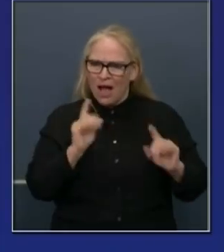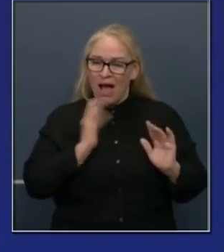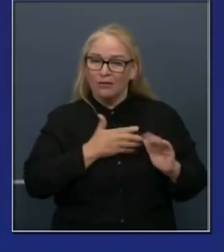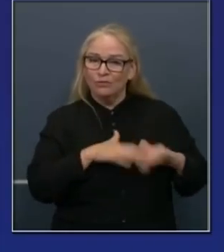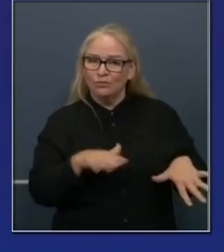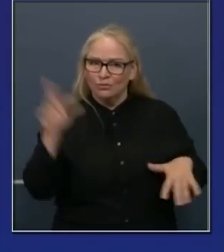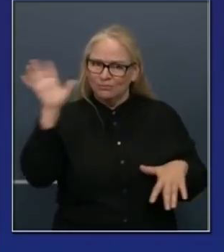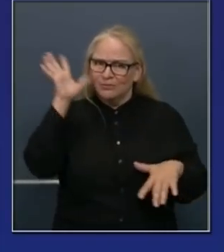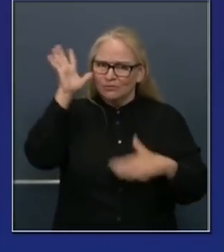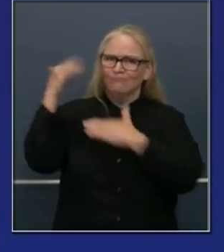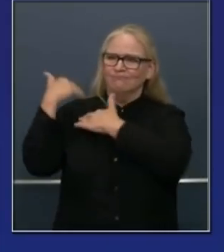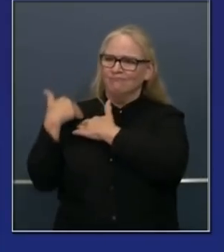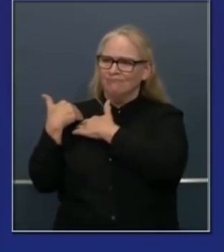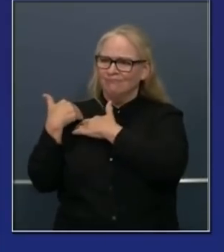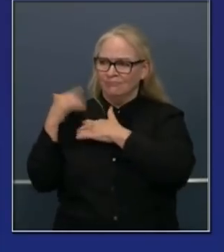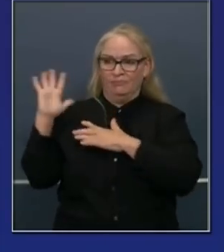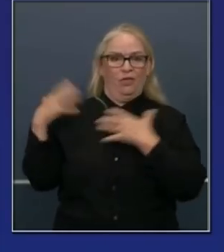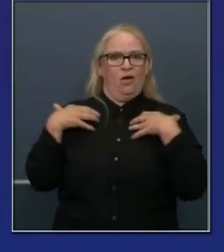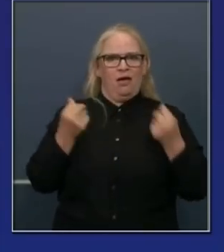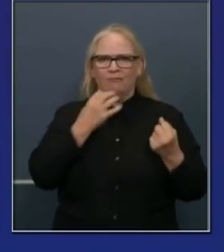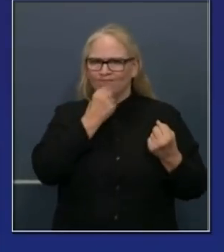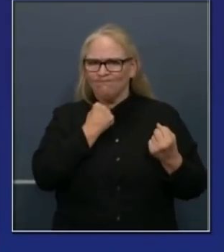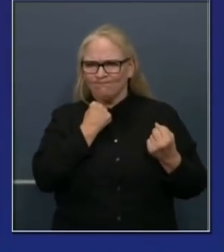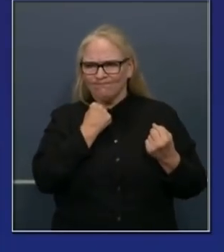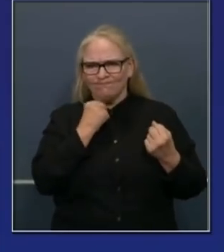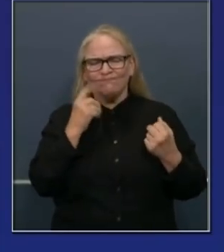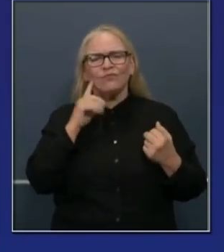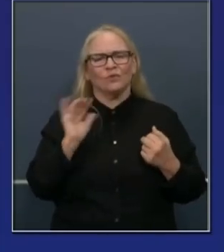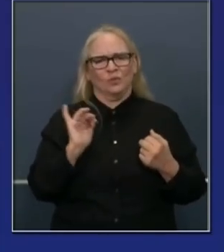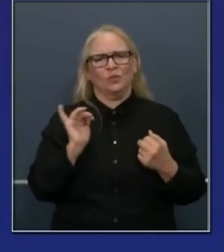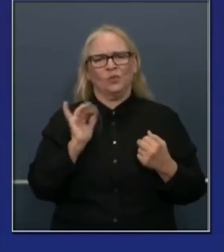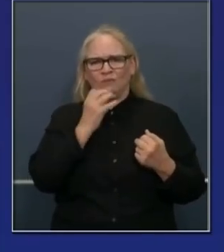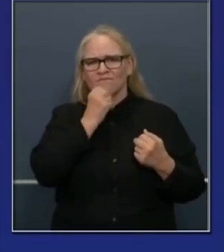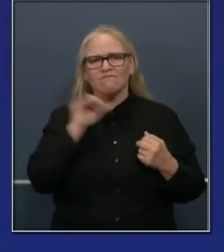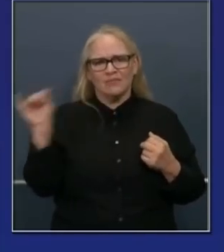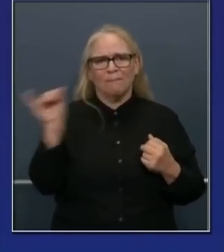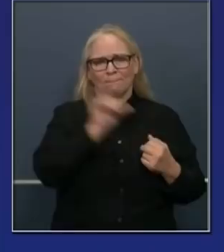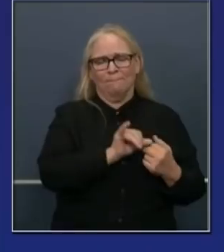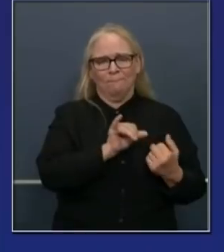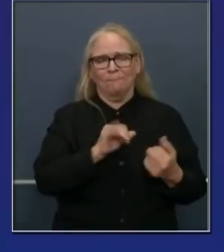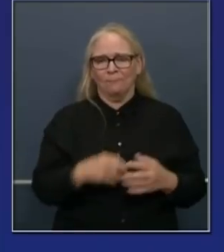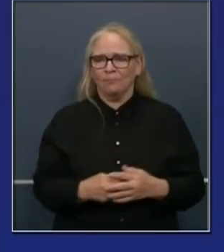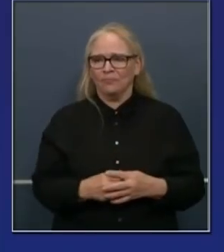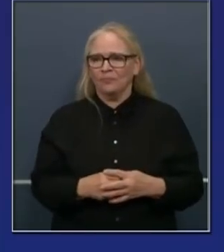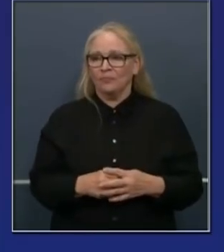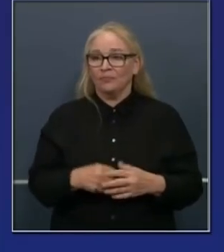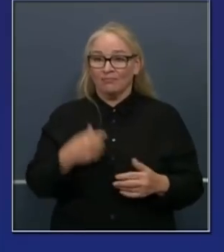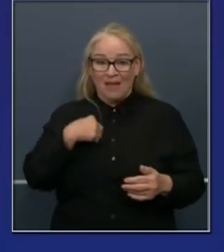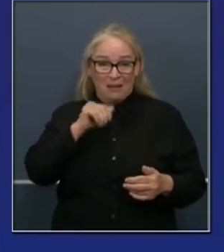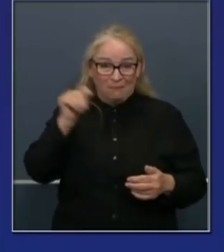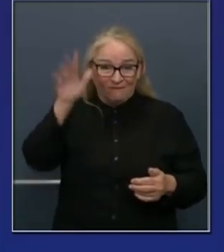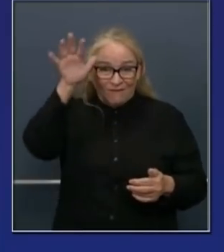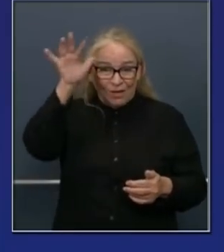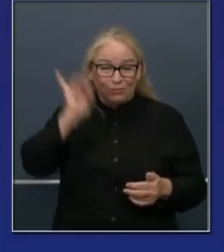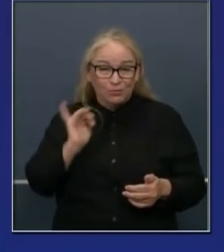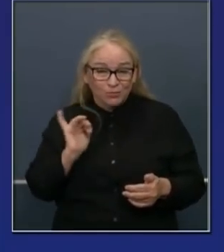THOUSANDS OF ADULTS THAT ARE RESPONSIBLE TO TAKING CARE AND EDUCATING OUR KIDS AS WELL AND THEIR HEALTH HAS TO BE CONSIDERED AS WELL.